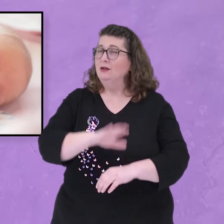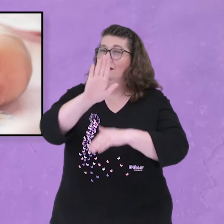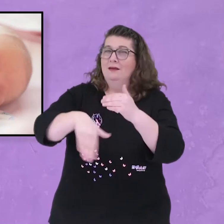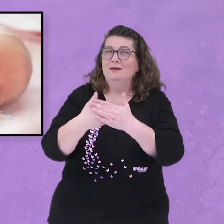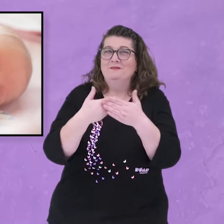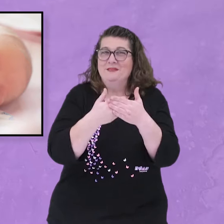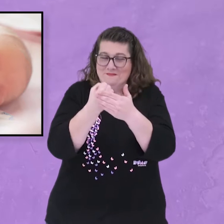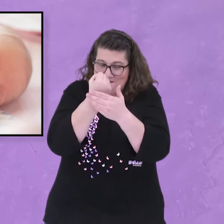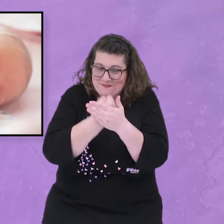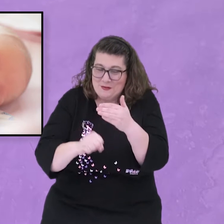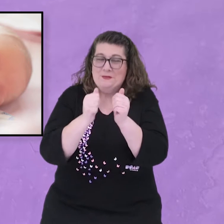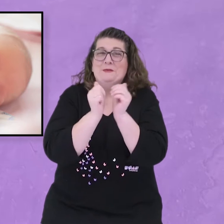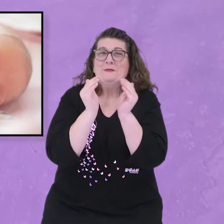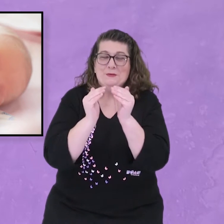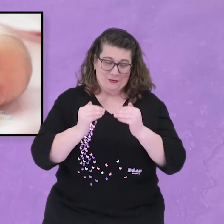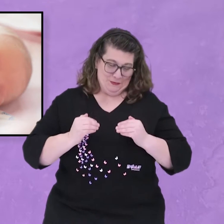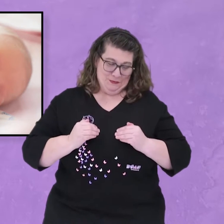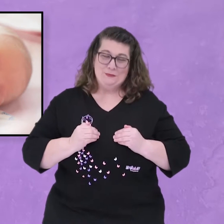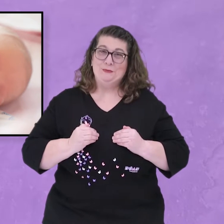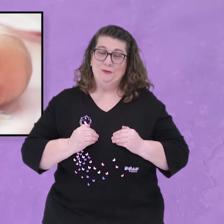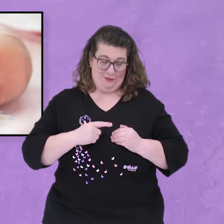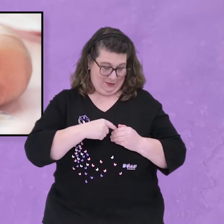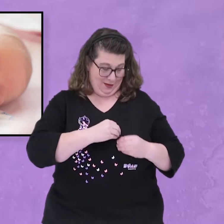All babies are born with a small amount of breast tissue.